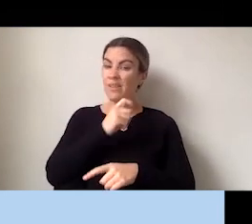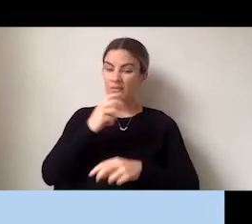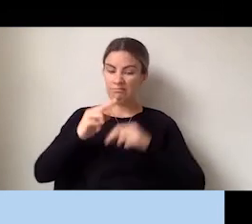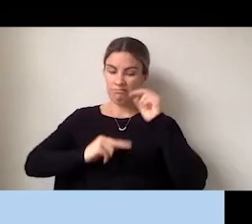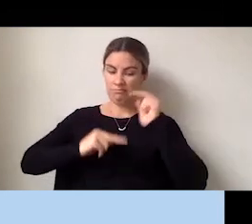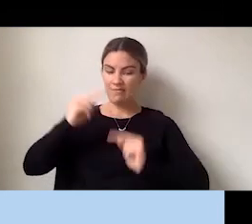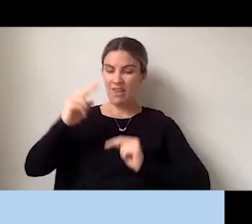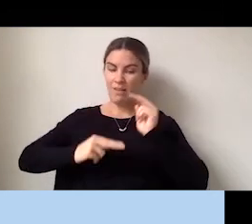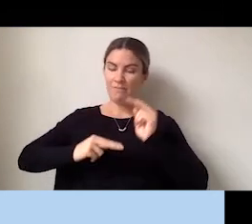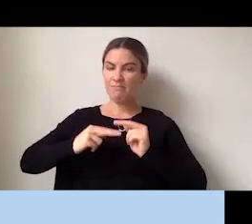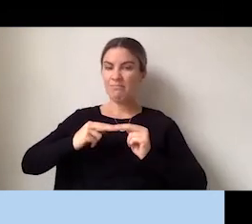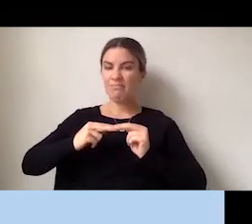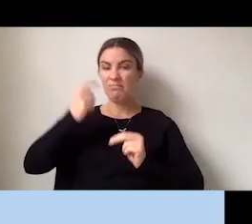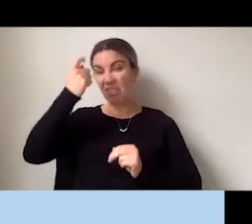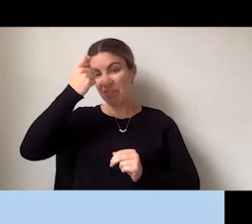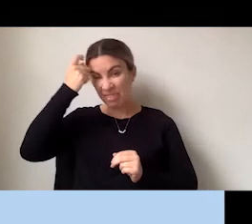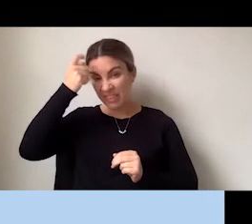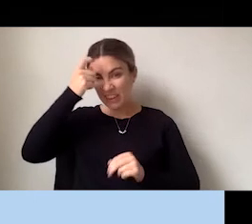So, commitment to changing the culture of our